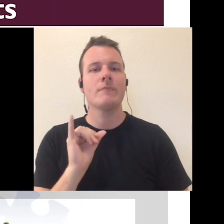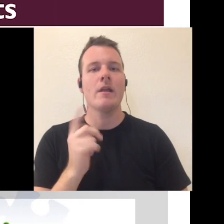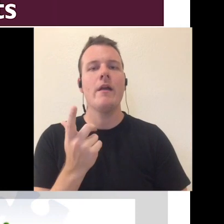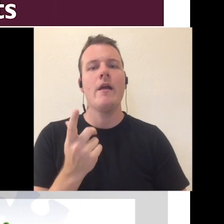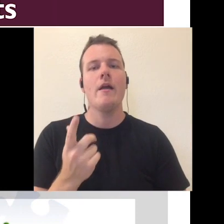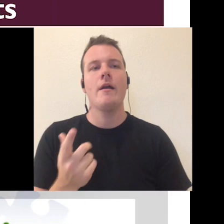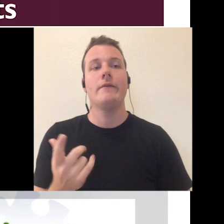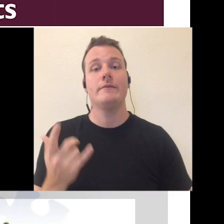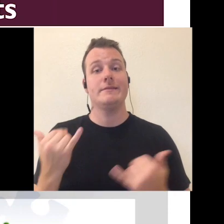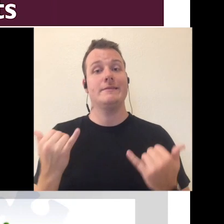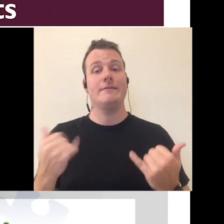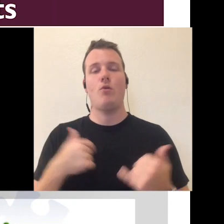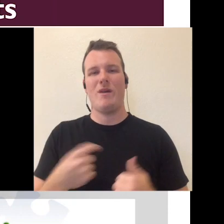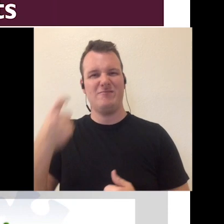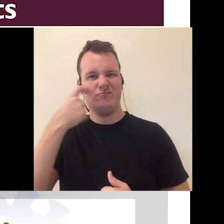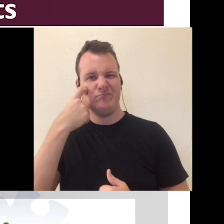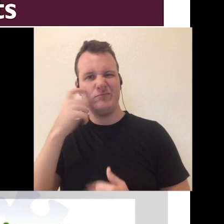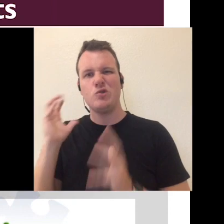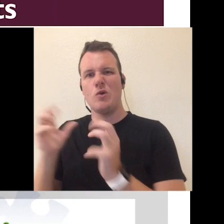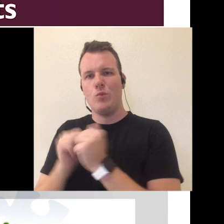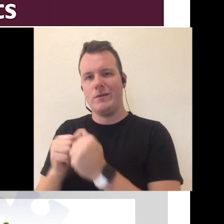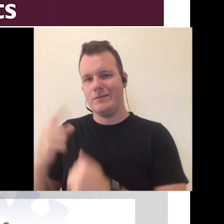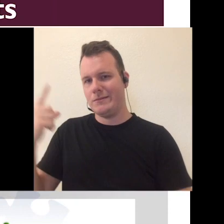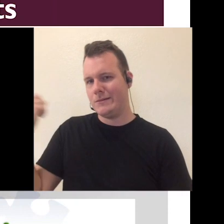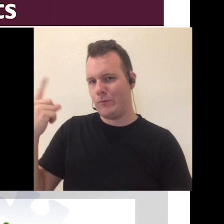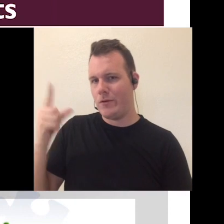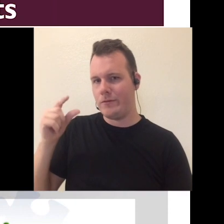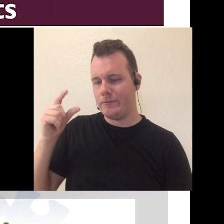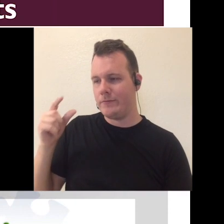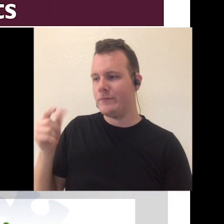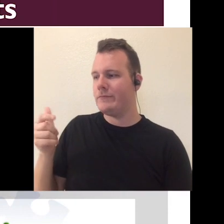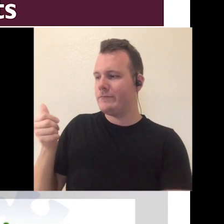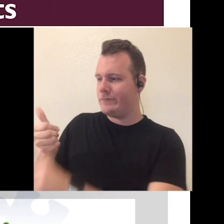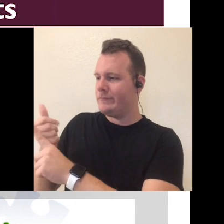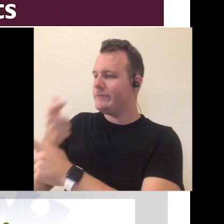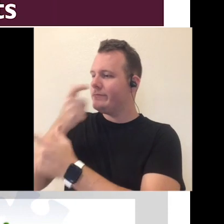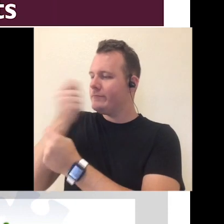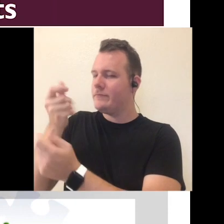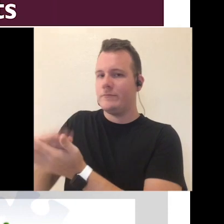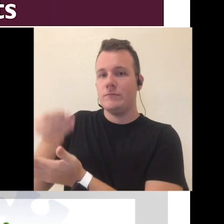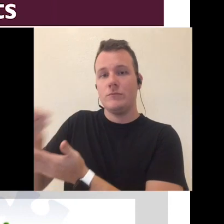know these days I just talked to a colleague who's looking at purchasing a